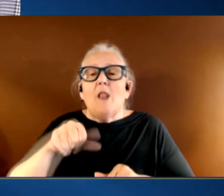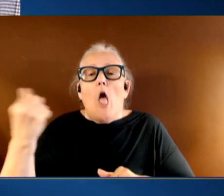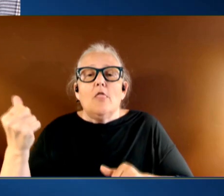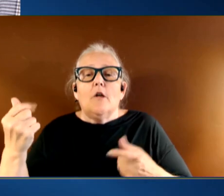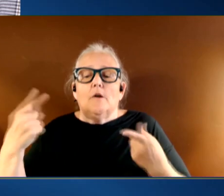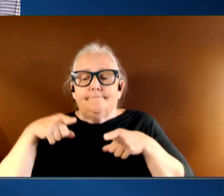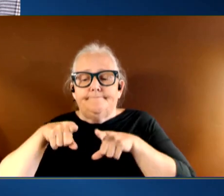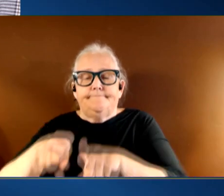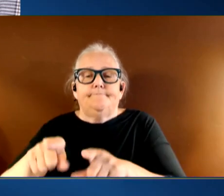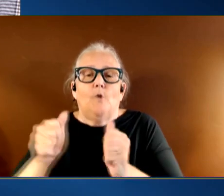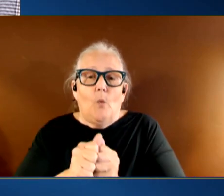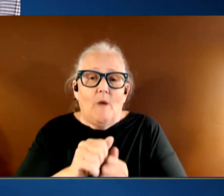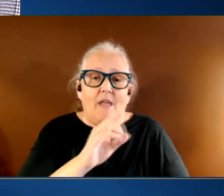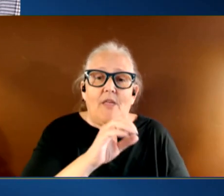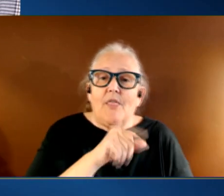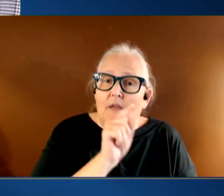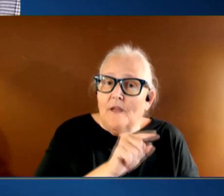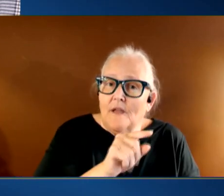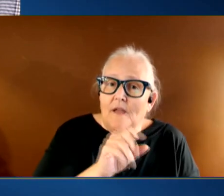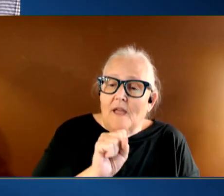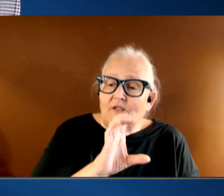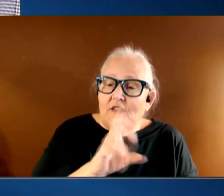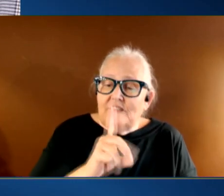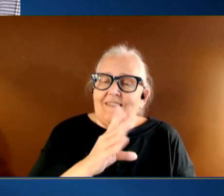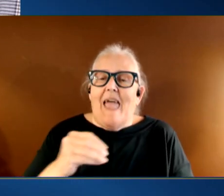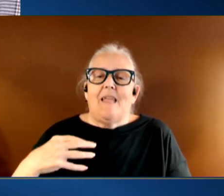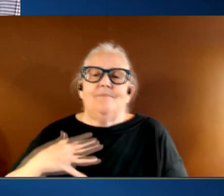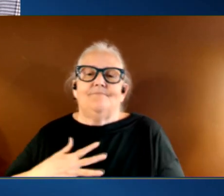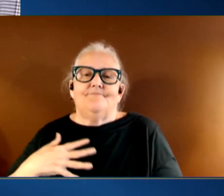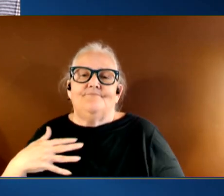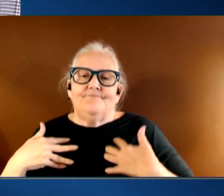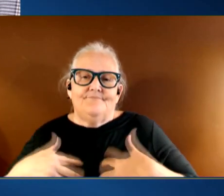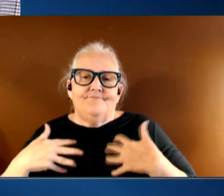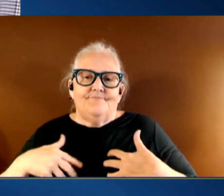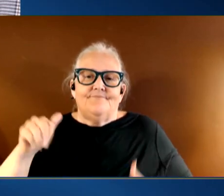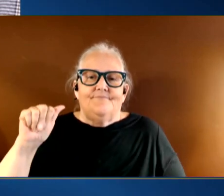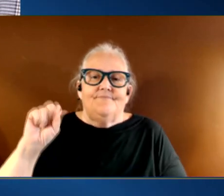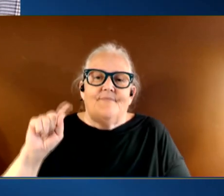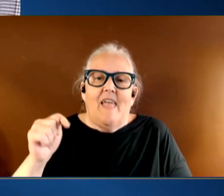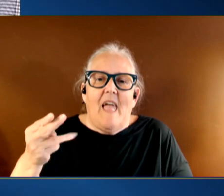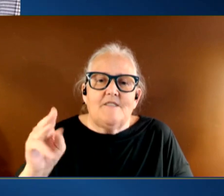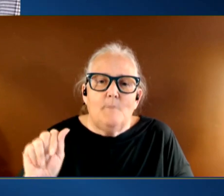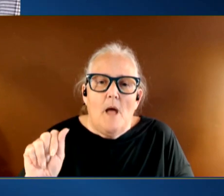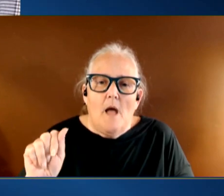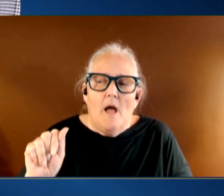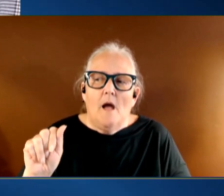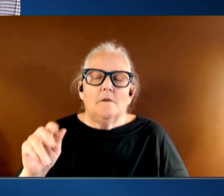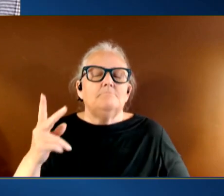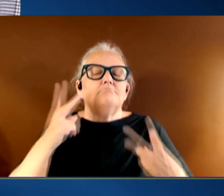us to monitor, for example, asthma care in both urban and rural communities for SCD patients.